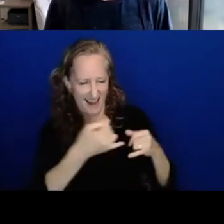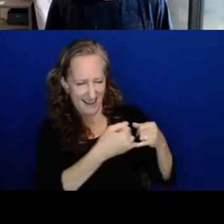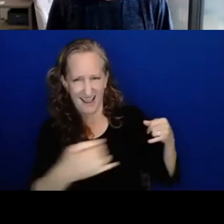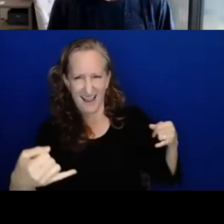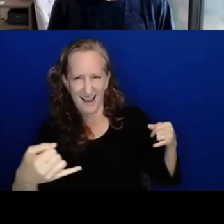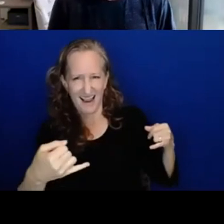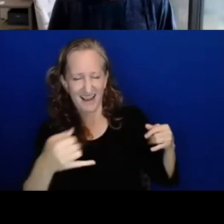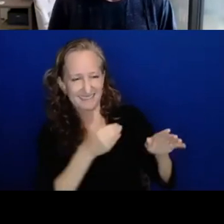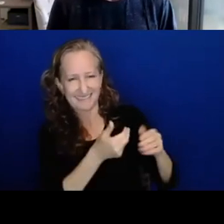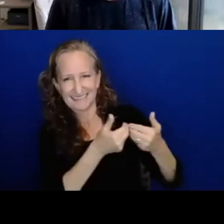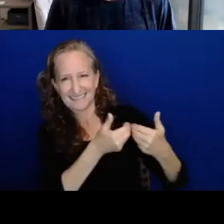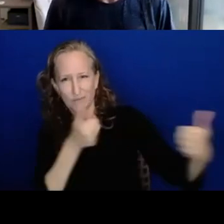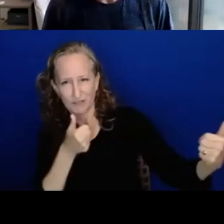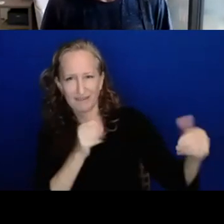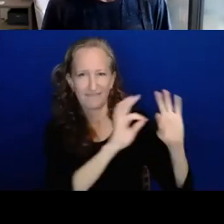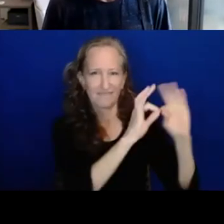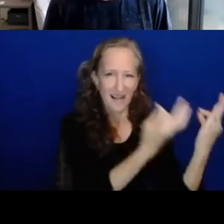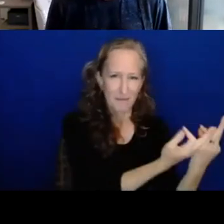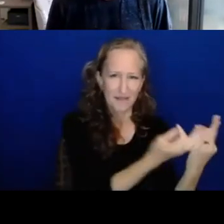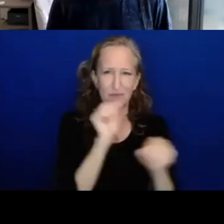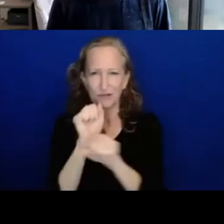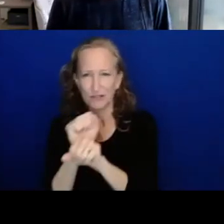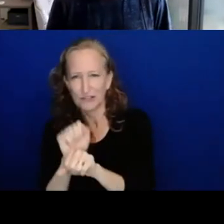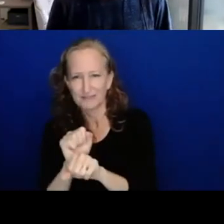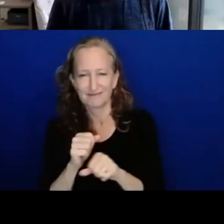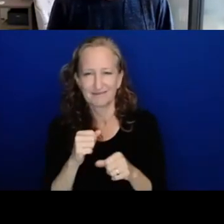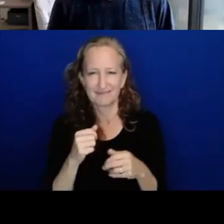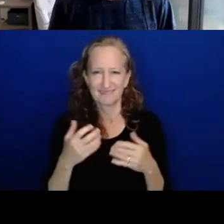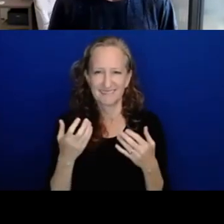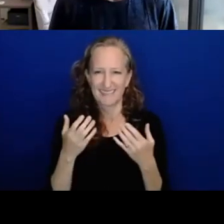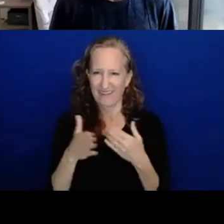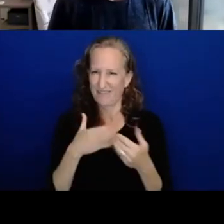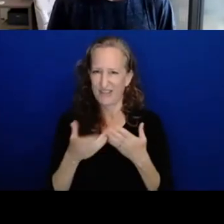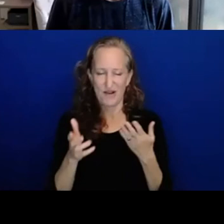family life and work life. Now that physically those two things are often happening in the